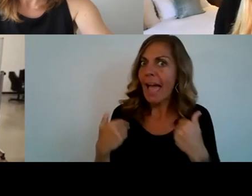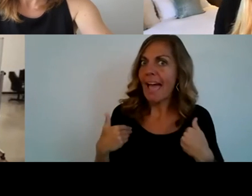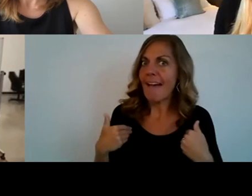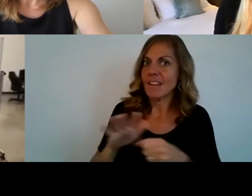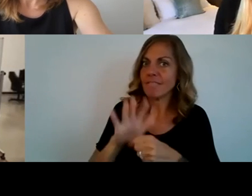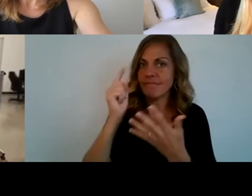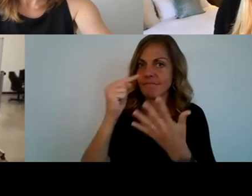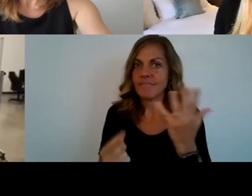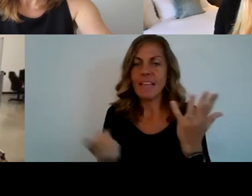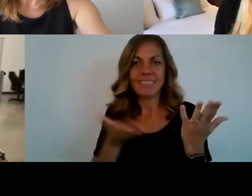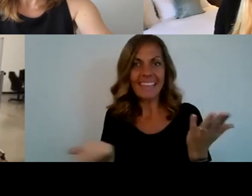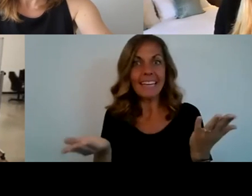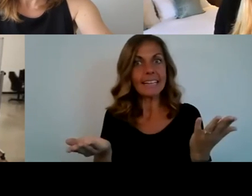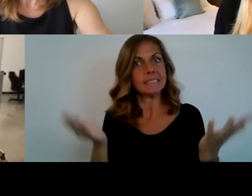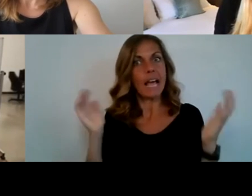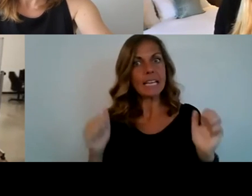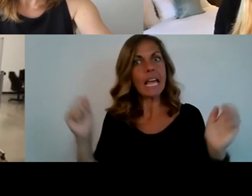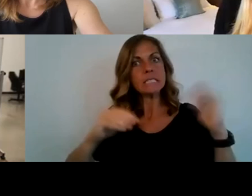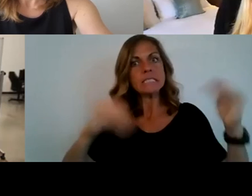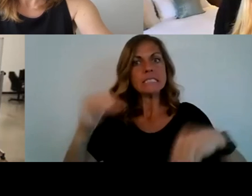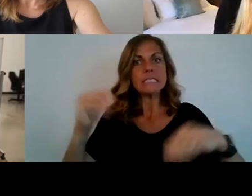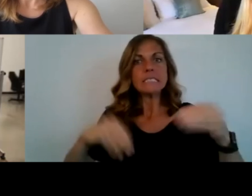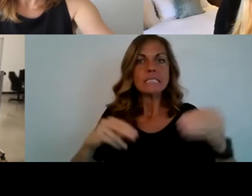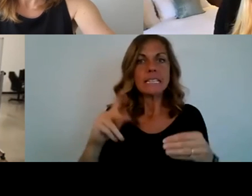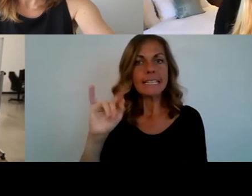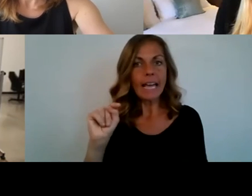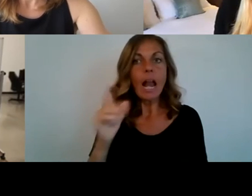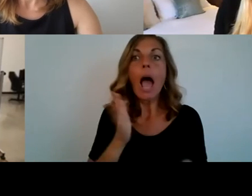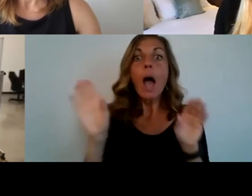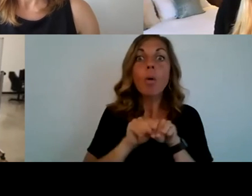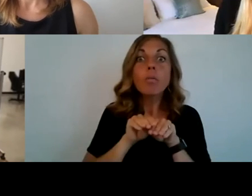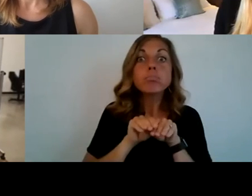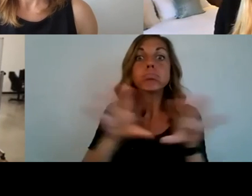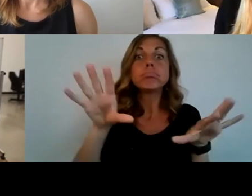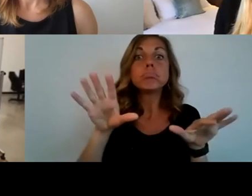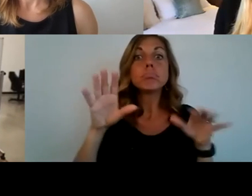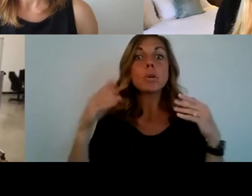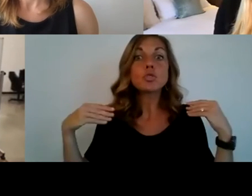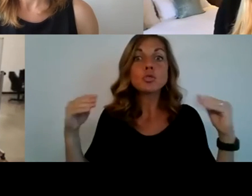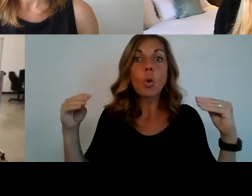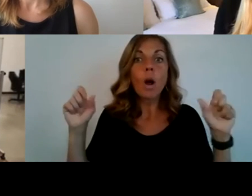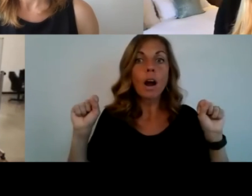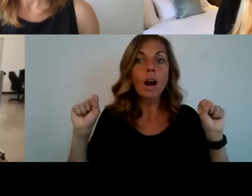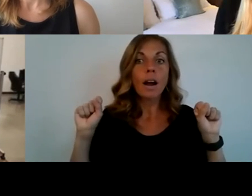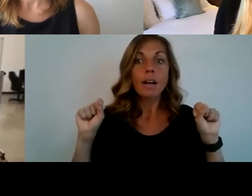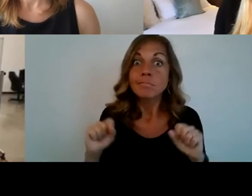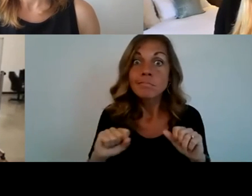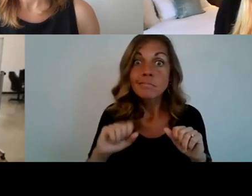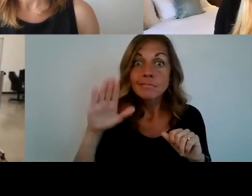together these many kits. I'll launch a store, get this out. And within a day, sells out